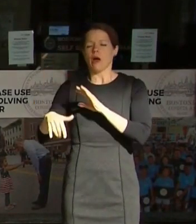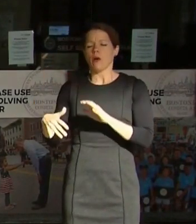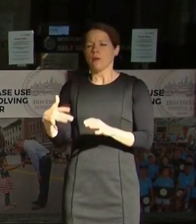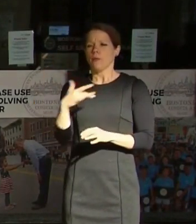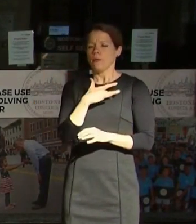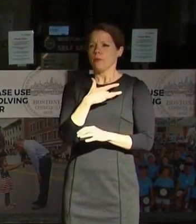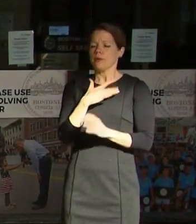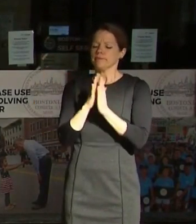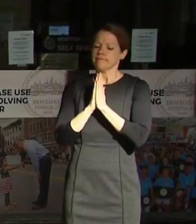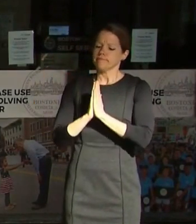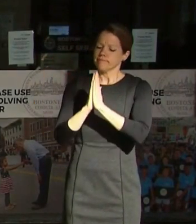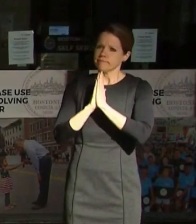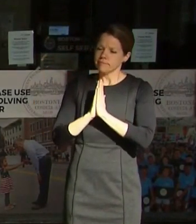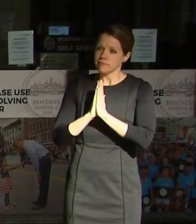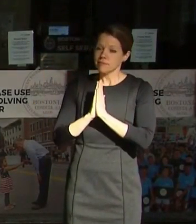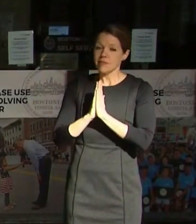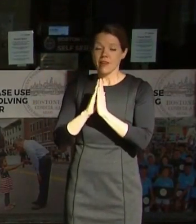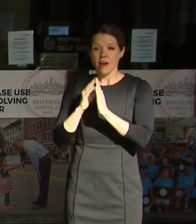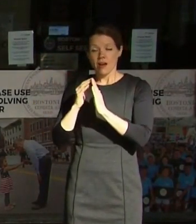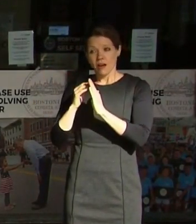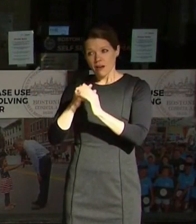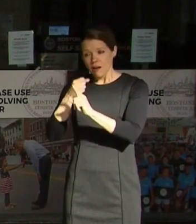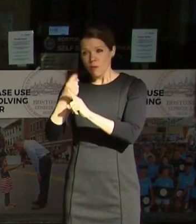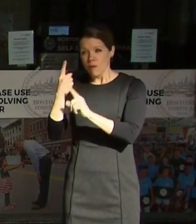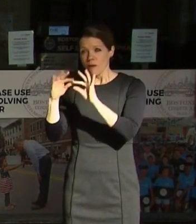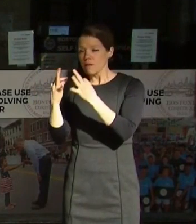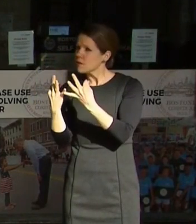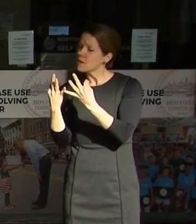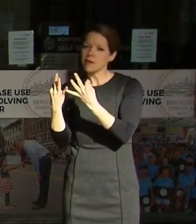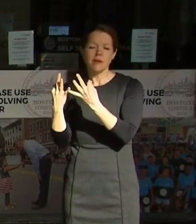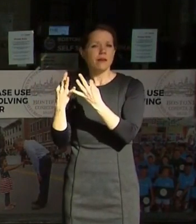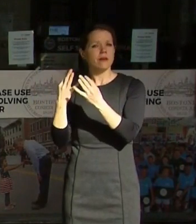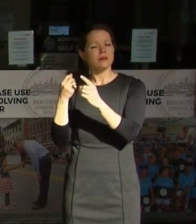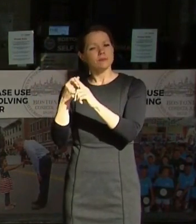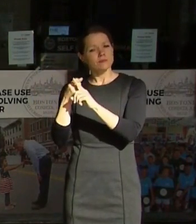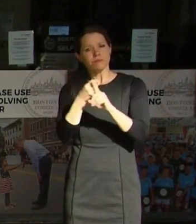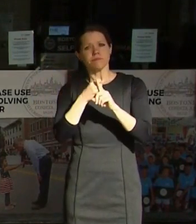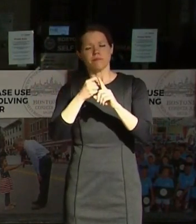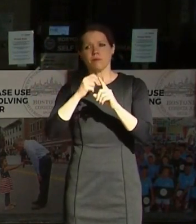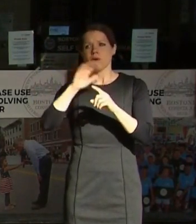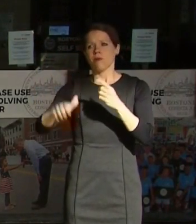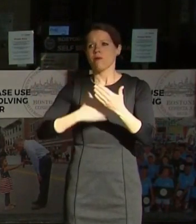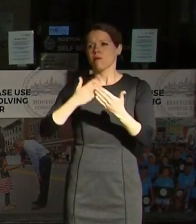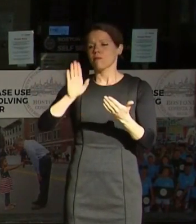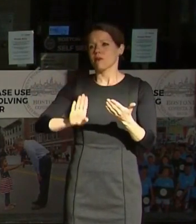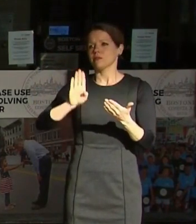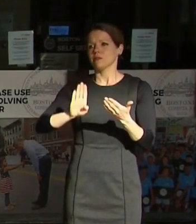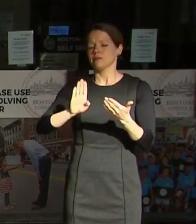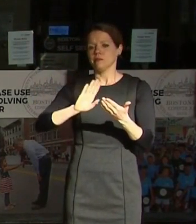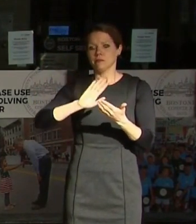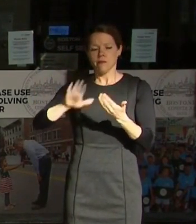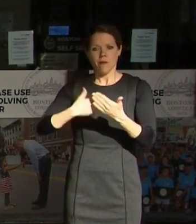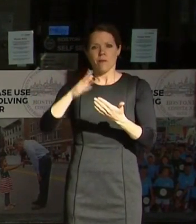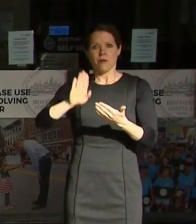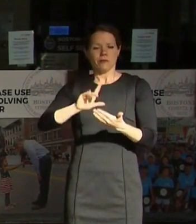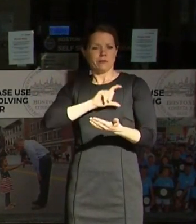DEVASTATING BLOW TO A FAMILY. WE HOLD THEM IN OUR PRAYERS. THIS IS ALSO A DEVASTATING BLOW